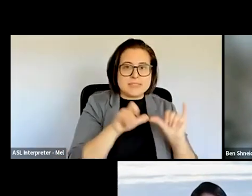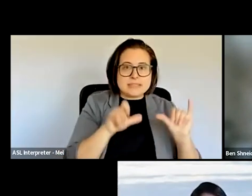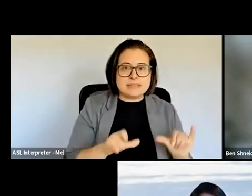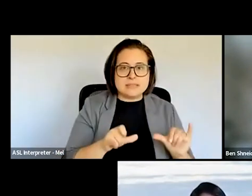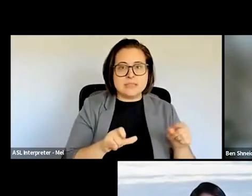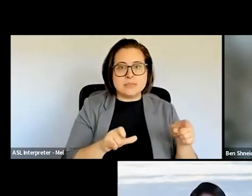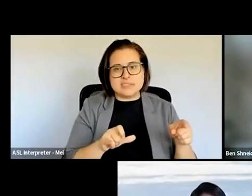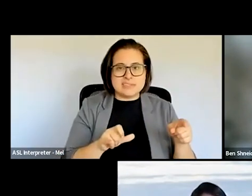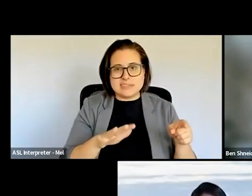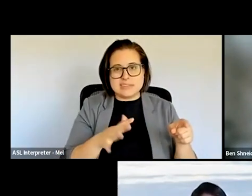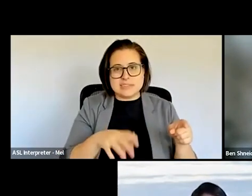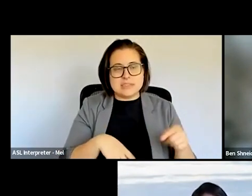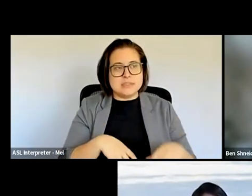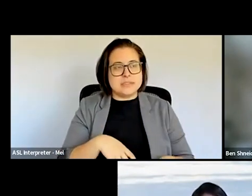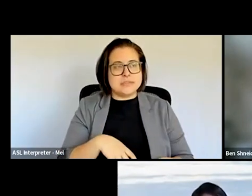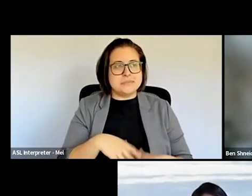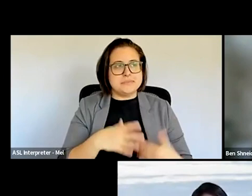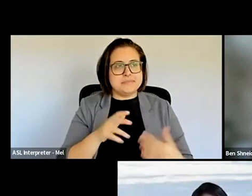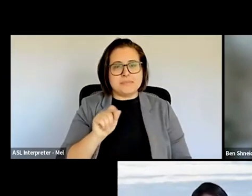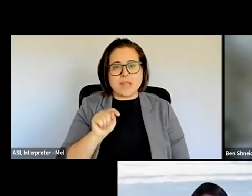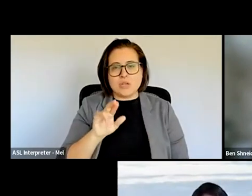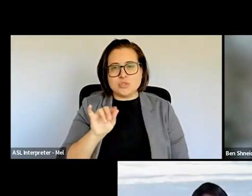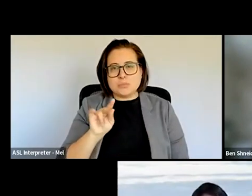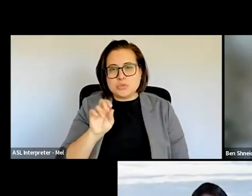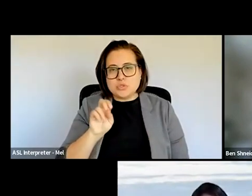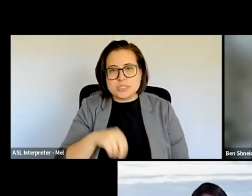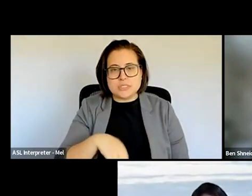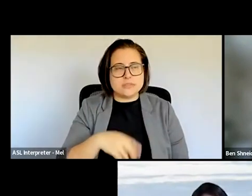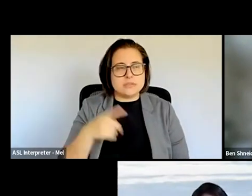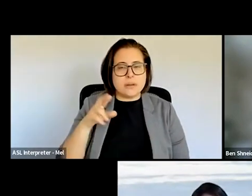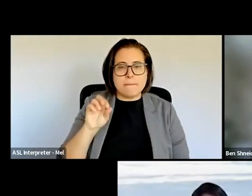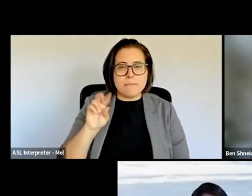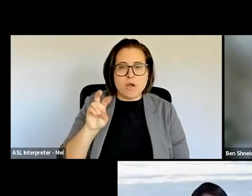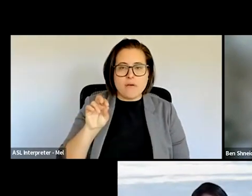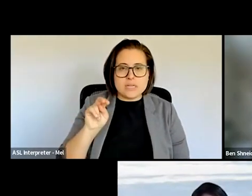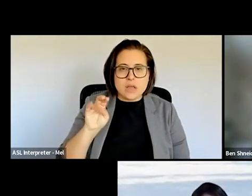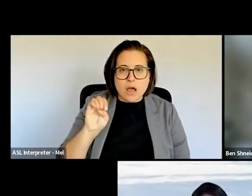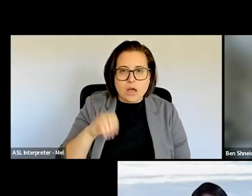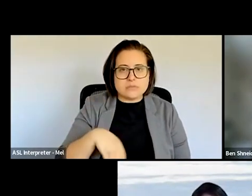do a great job with attribution and provenance and explainability and so that's something where